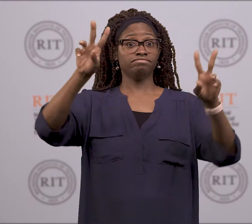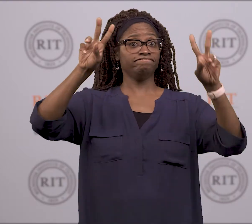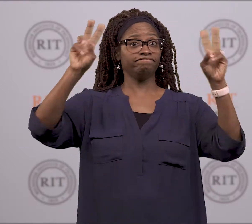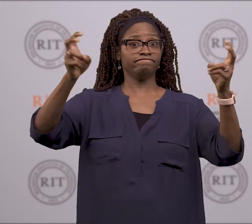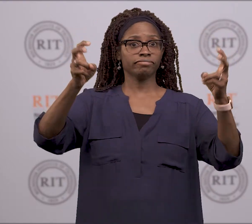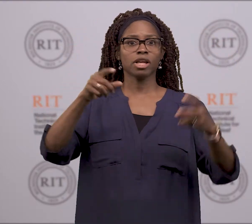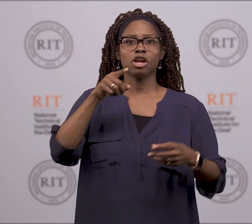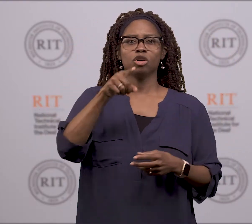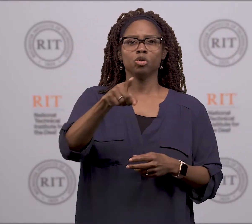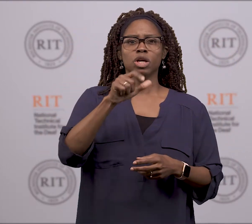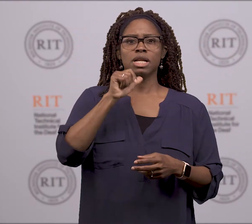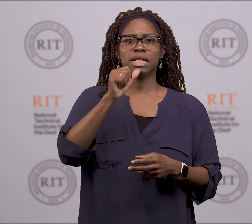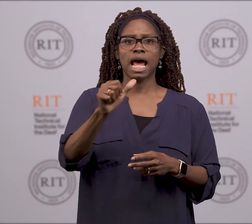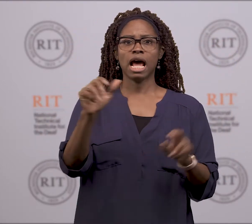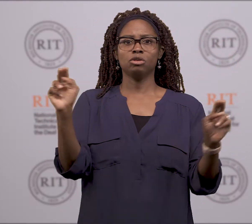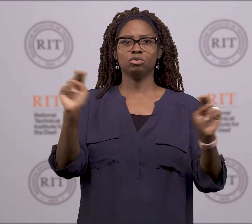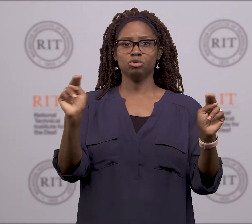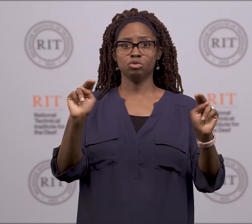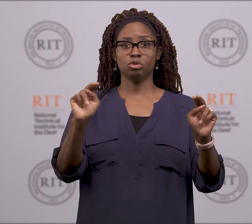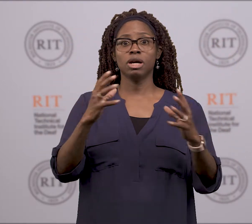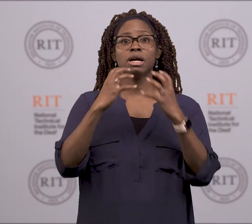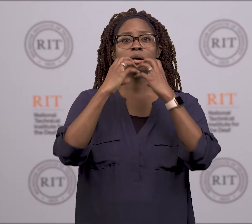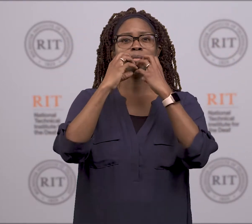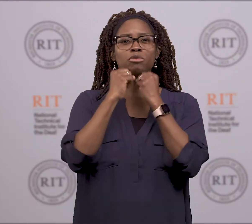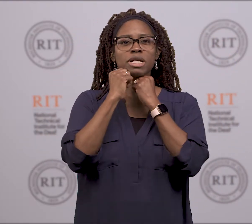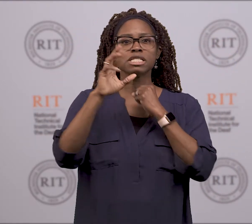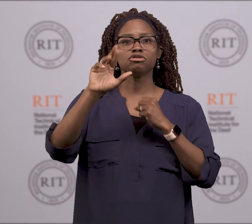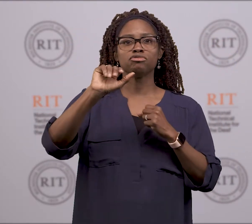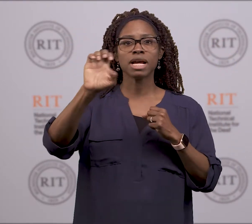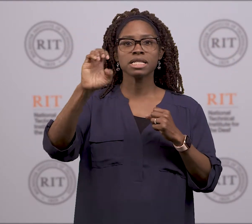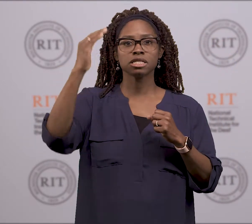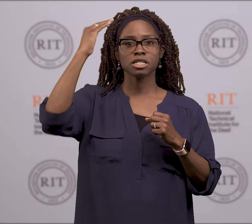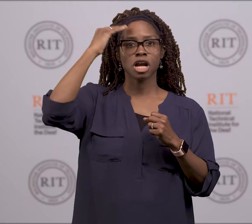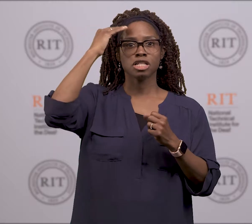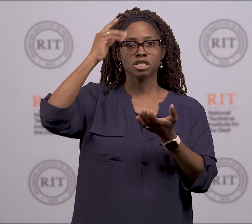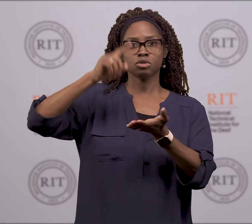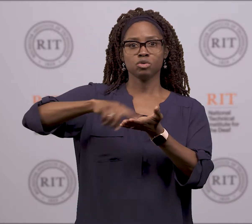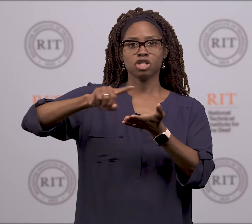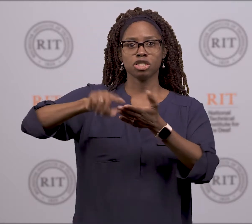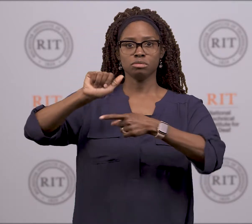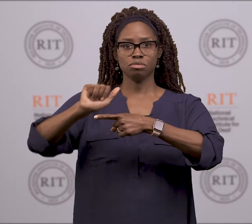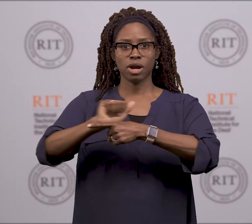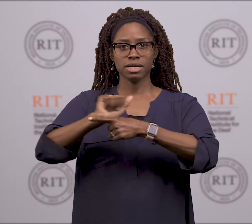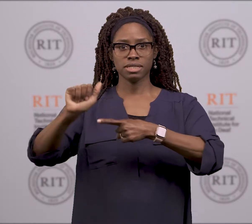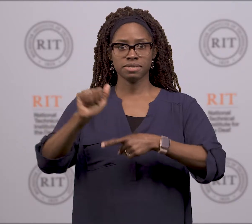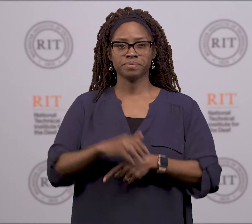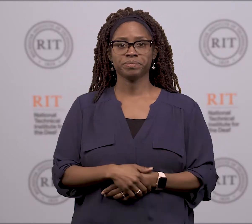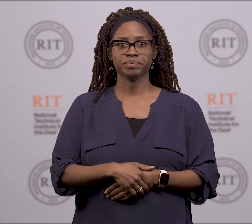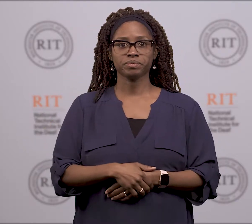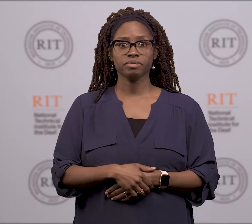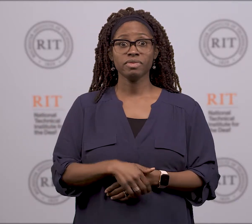titled “You’re Not Neutral: Embracing Race Conscious Research Practices.